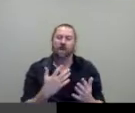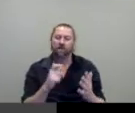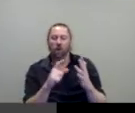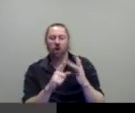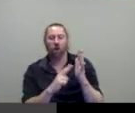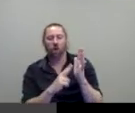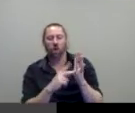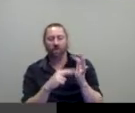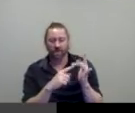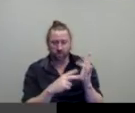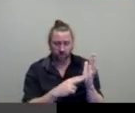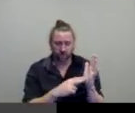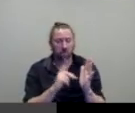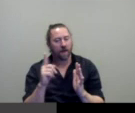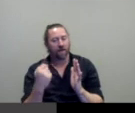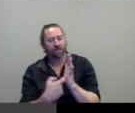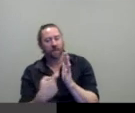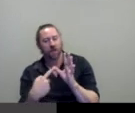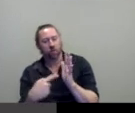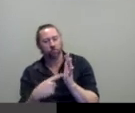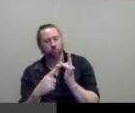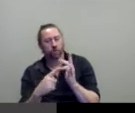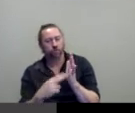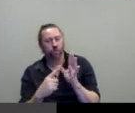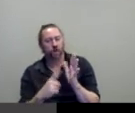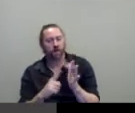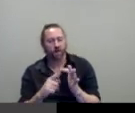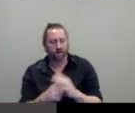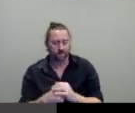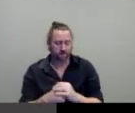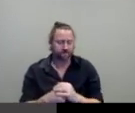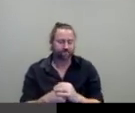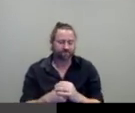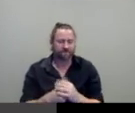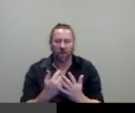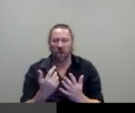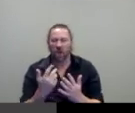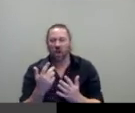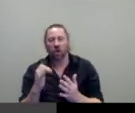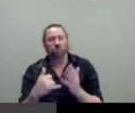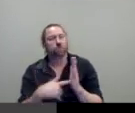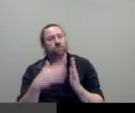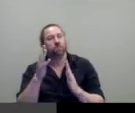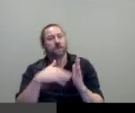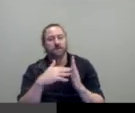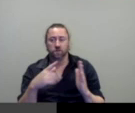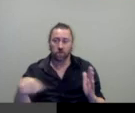and a rationale artist moving away from representing recognizable objects in order